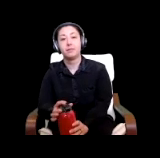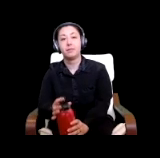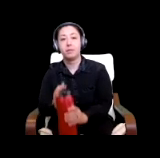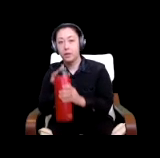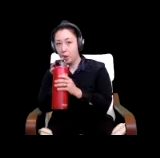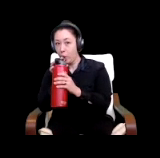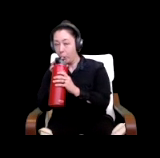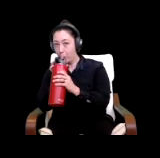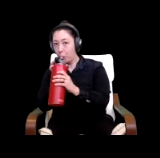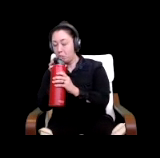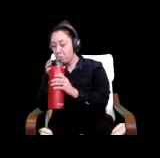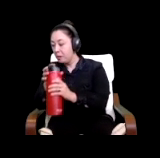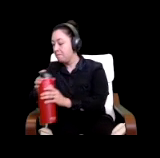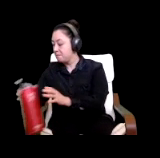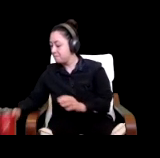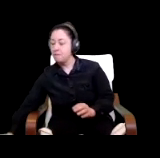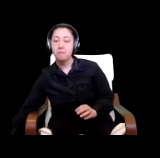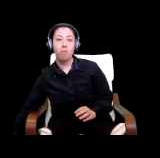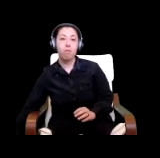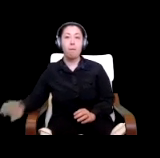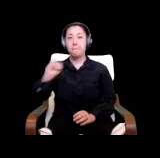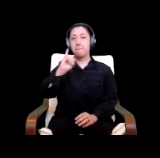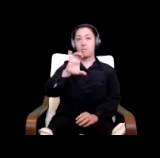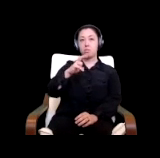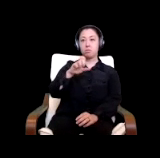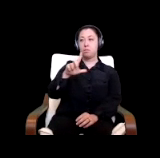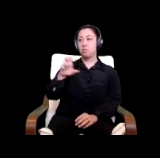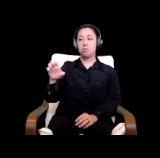I do not see any questions in the Q&A or the chat.